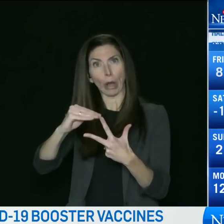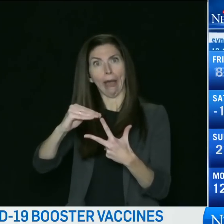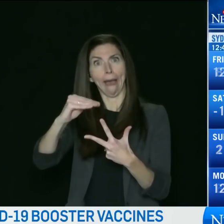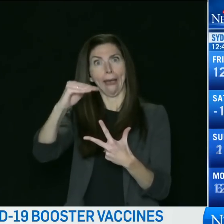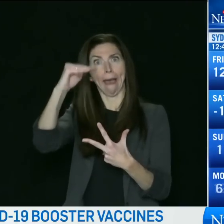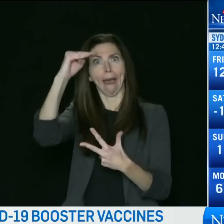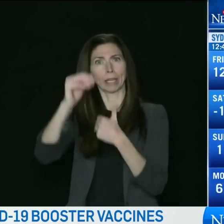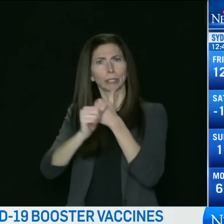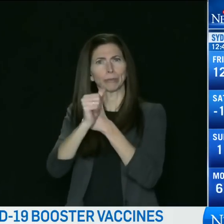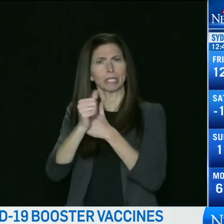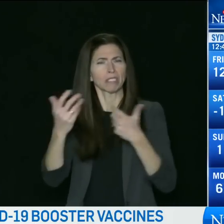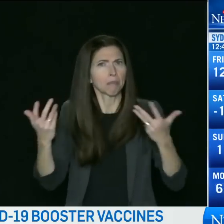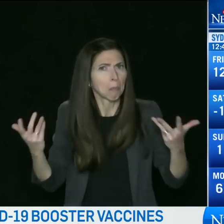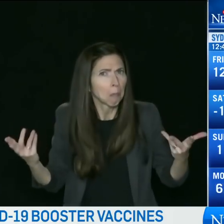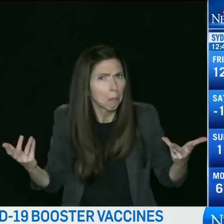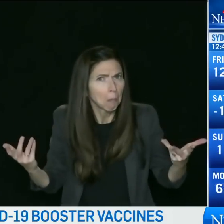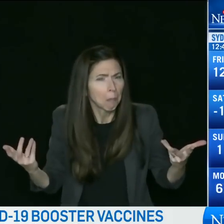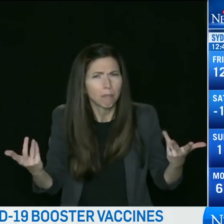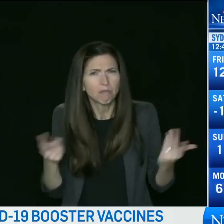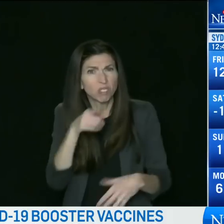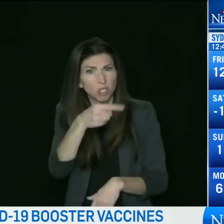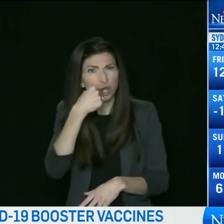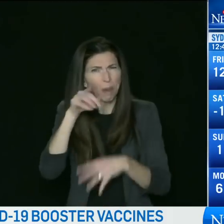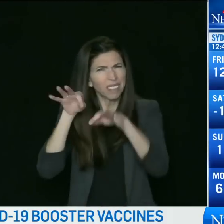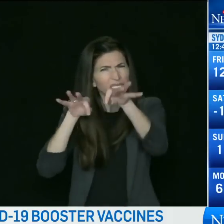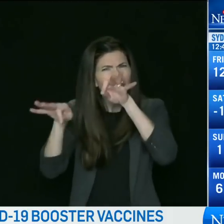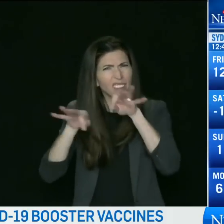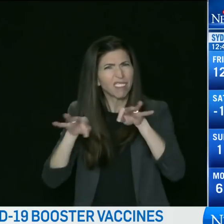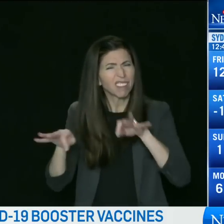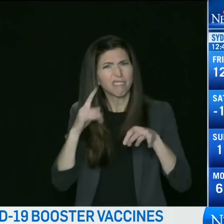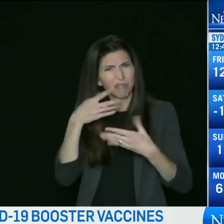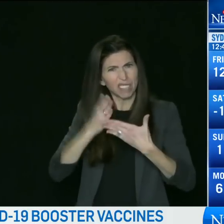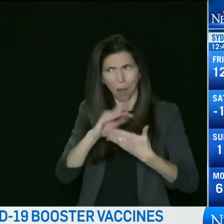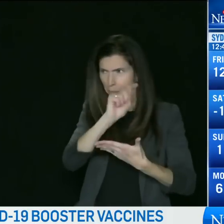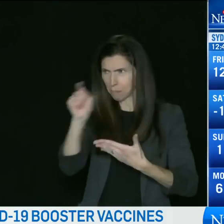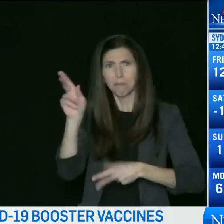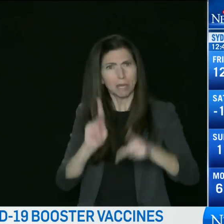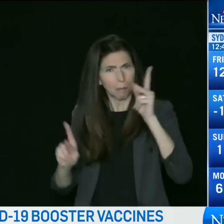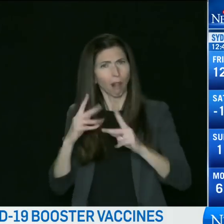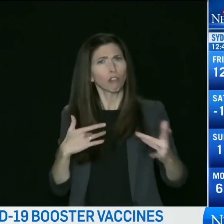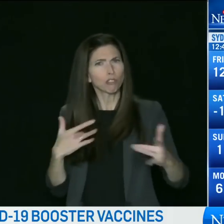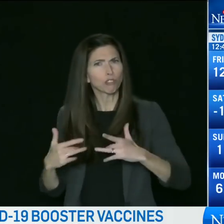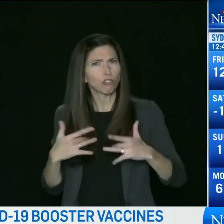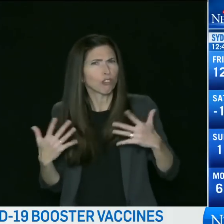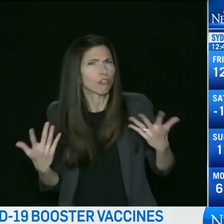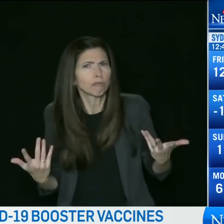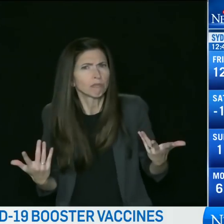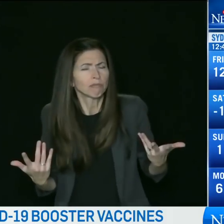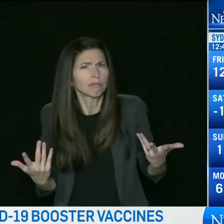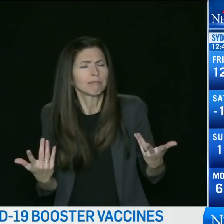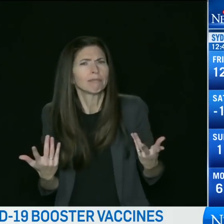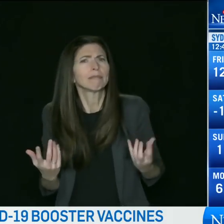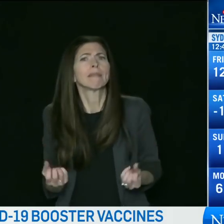ON THAT AND NOTING THAT THERE ARE A LOT OF PEOPLE STILL